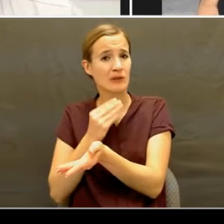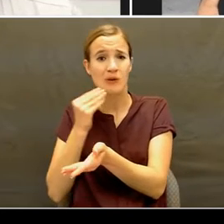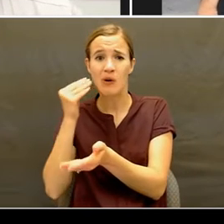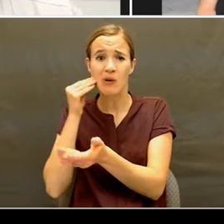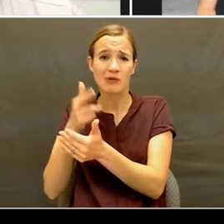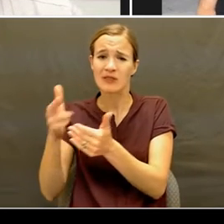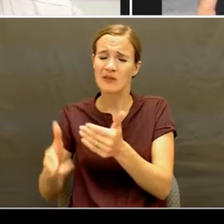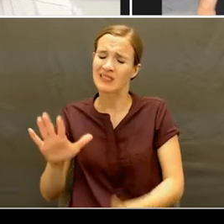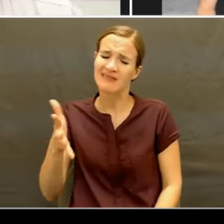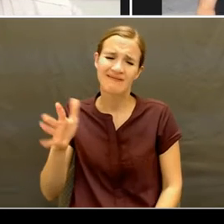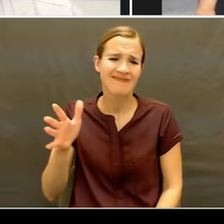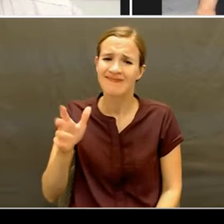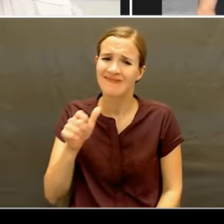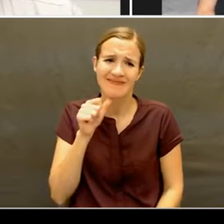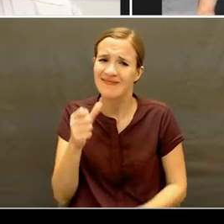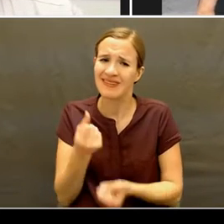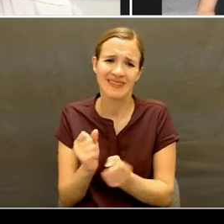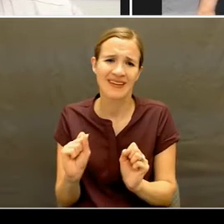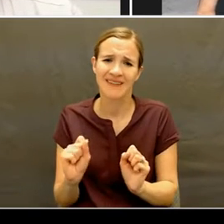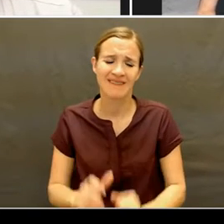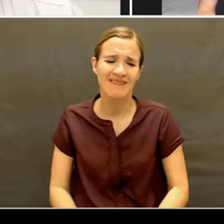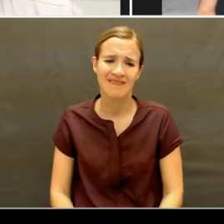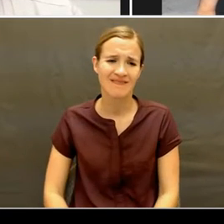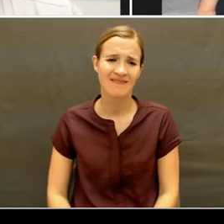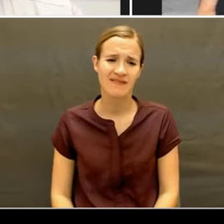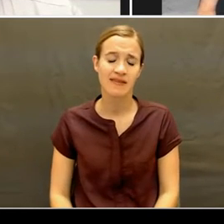So, you know, I think, I think